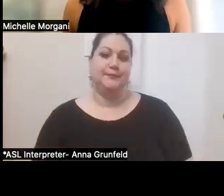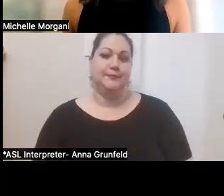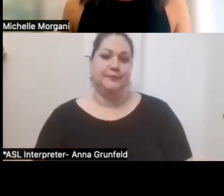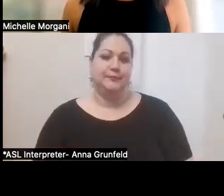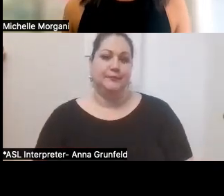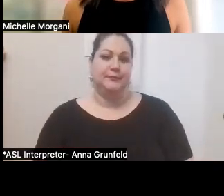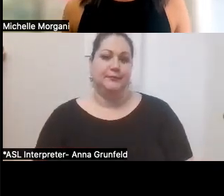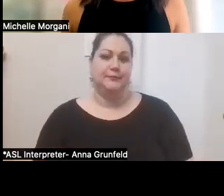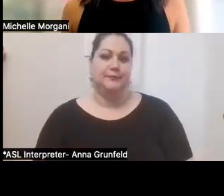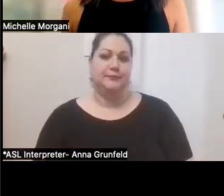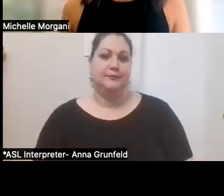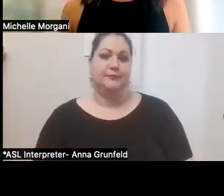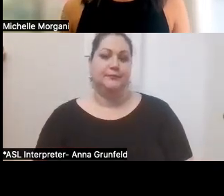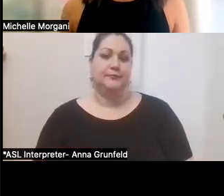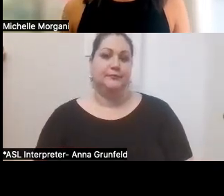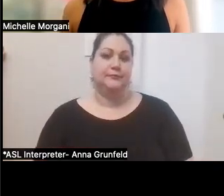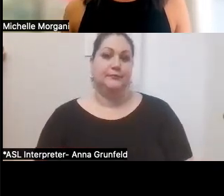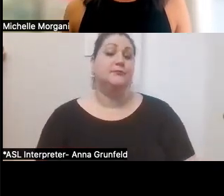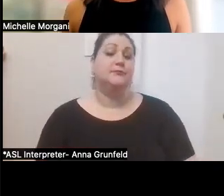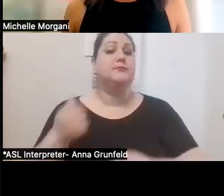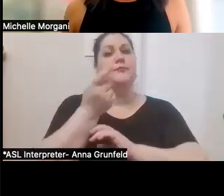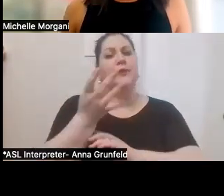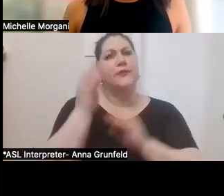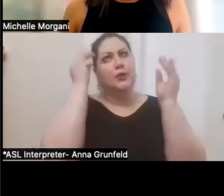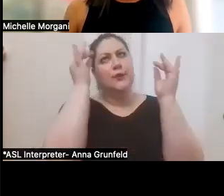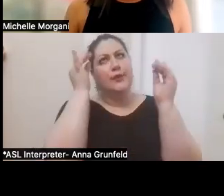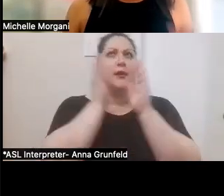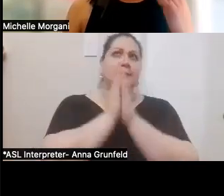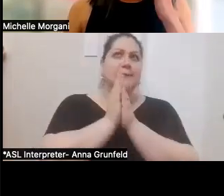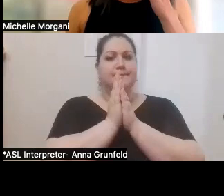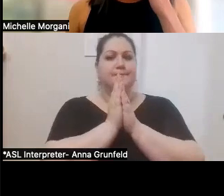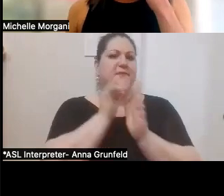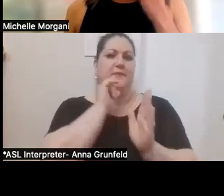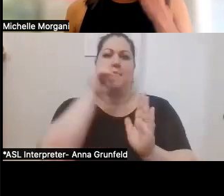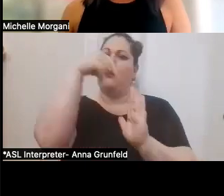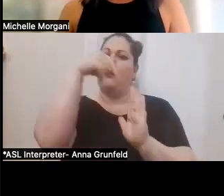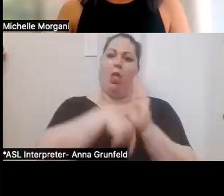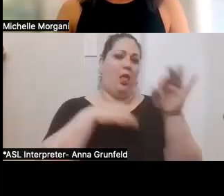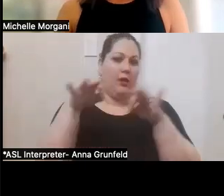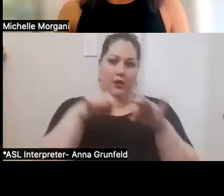So just a few considerations, I won't go into too many details. I alluded to these at the beginning.